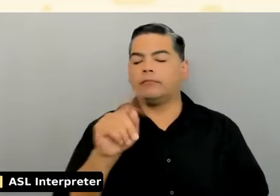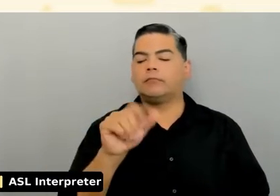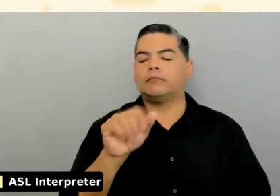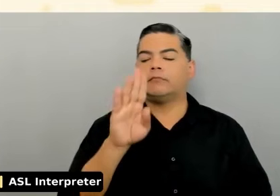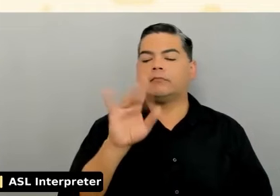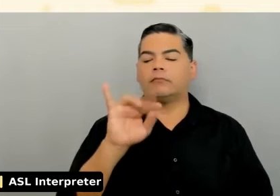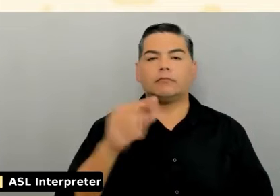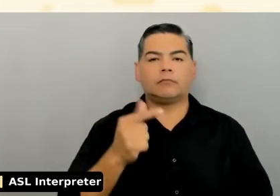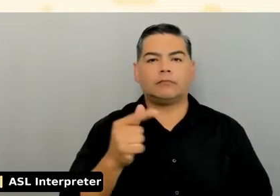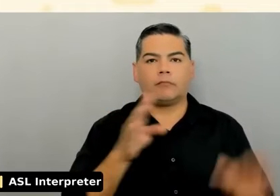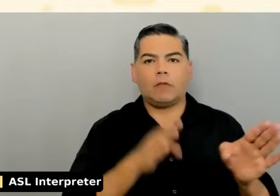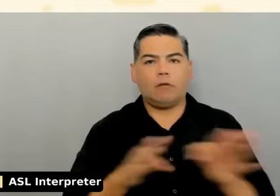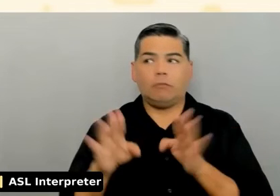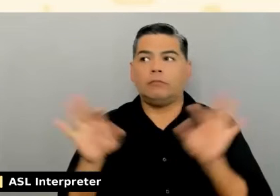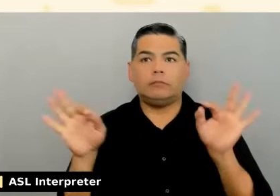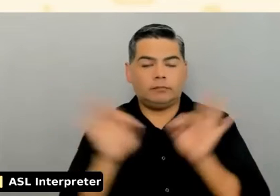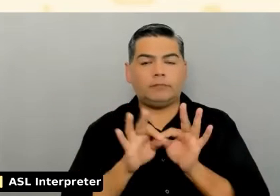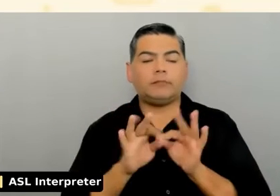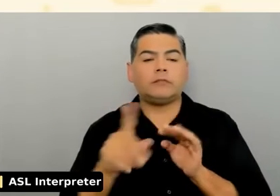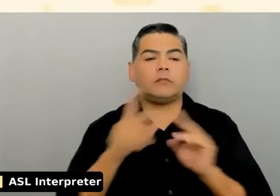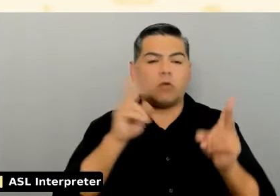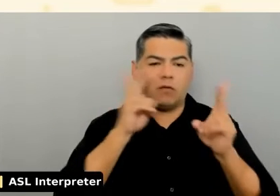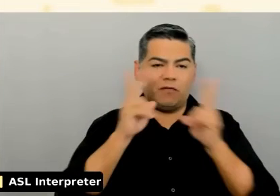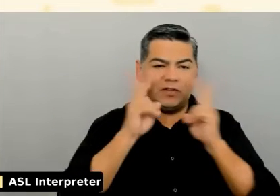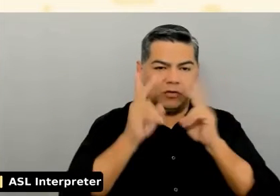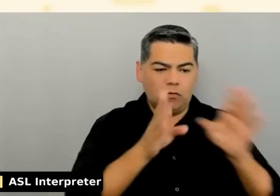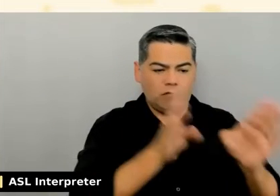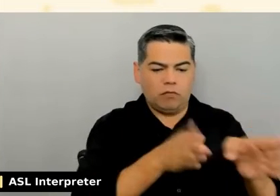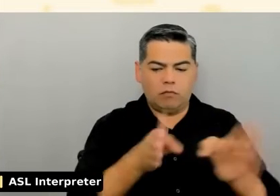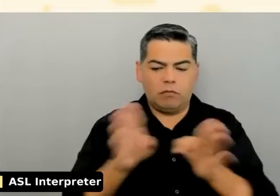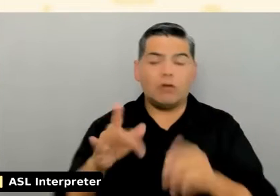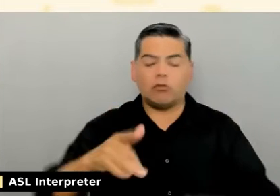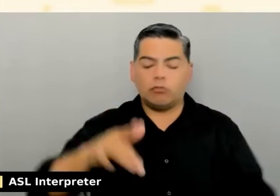Very important at your visual focus order and your tabbing on matching.